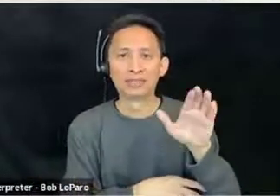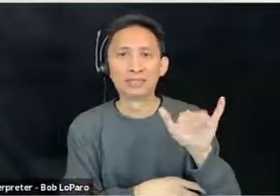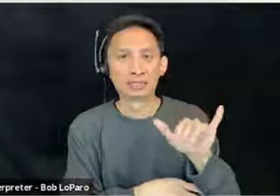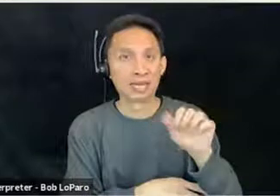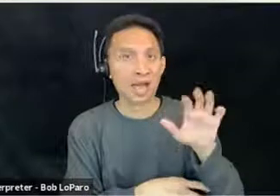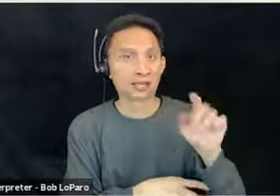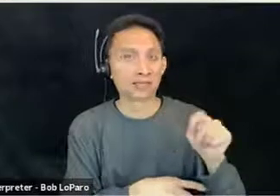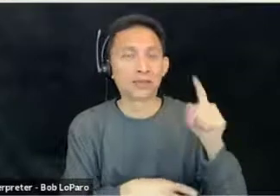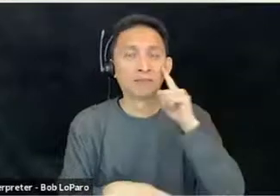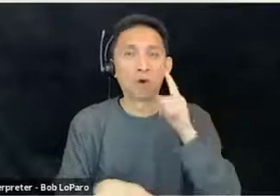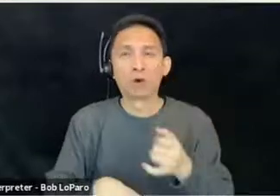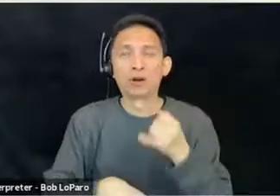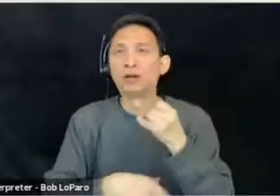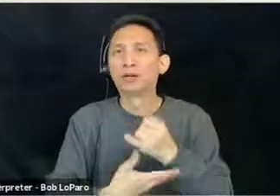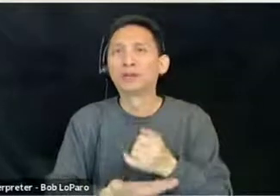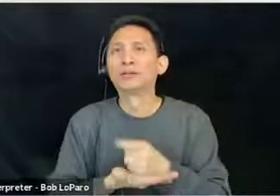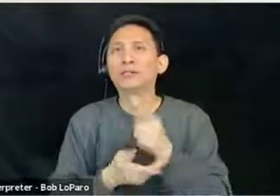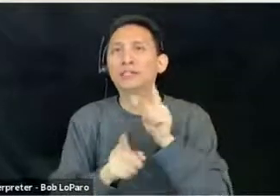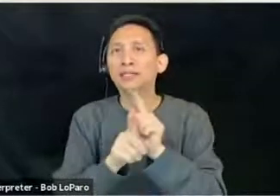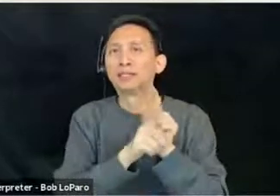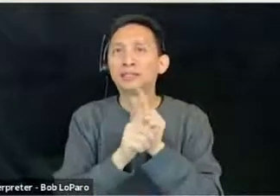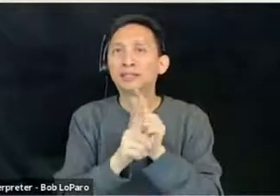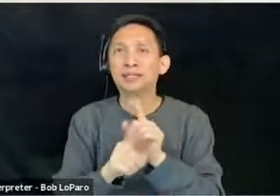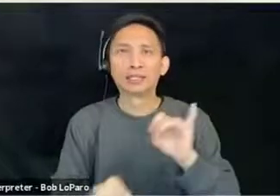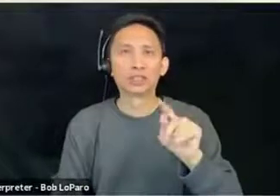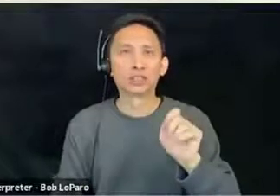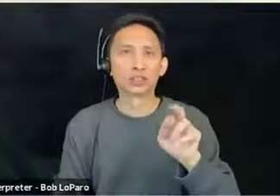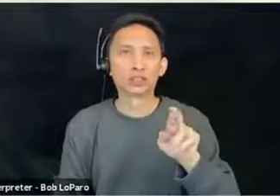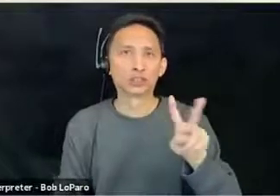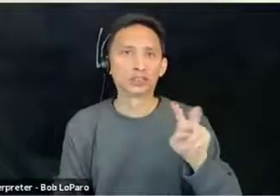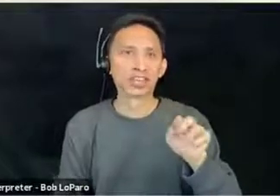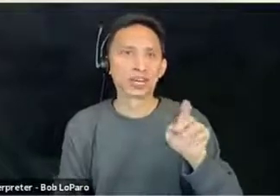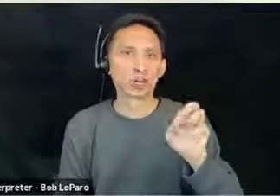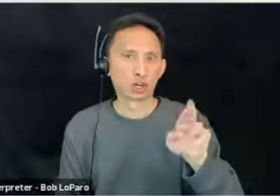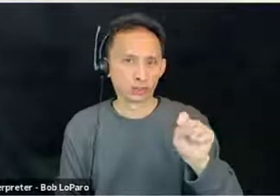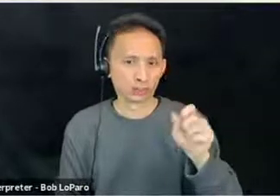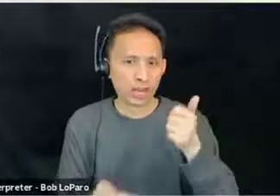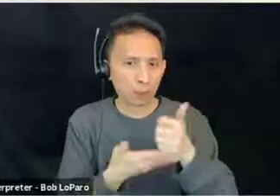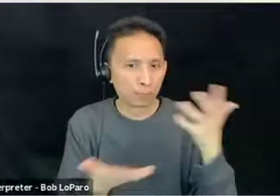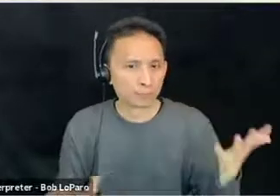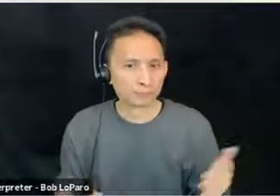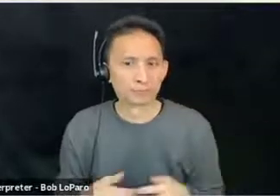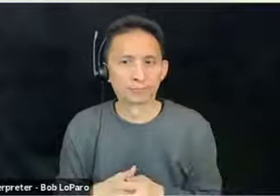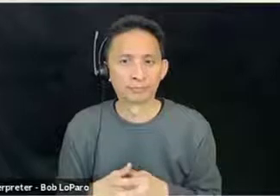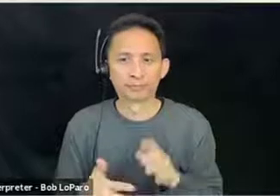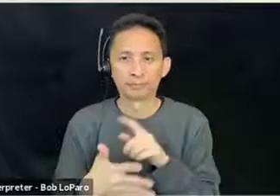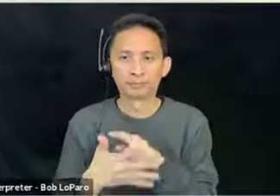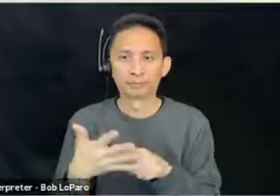for in the education system. The Rare Disease Caucus, anybody who has a rare disease diagnosis